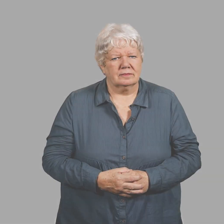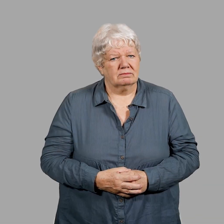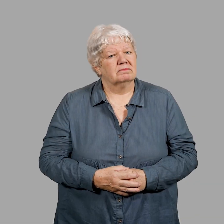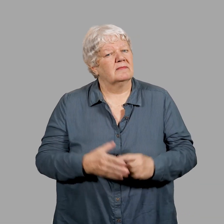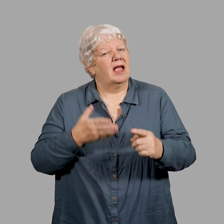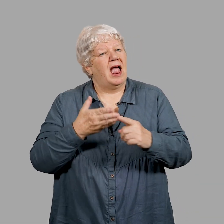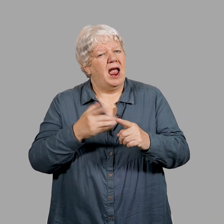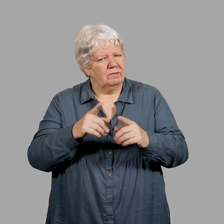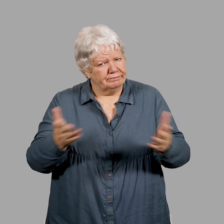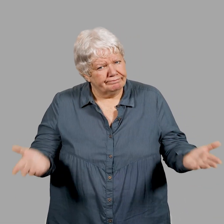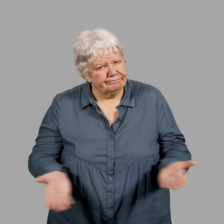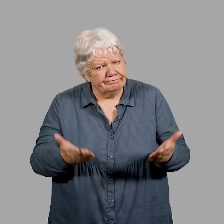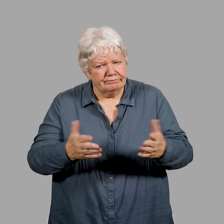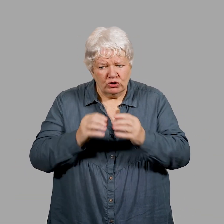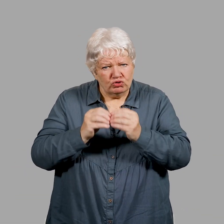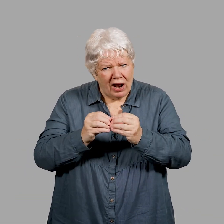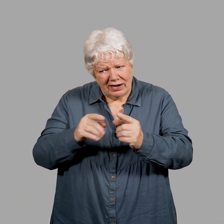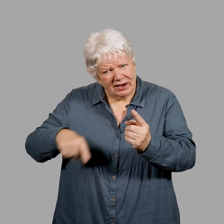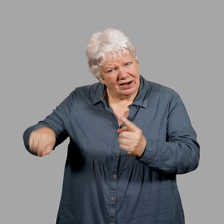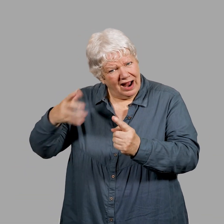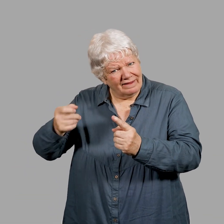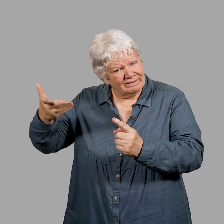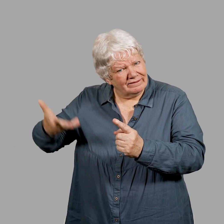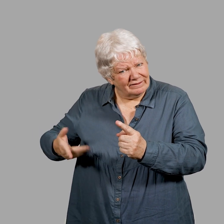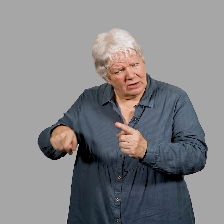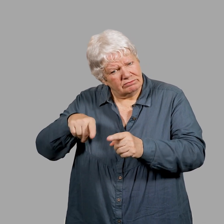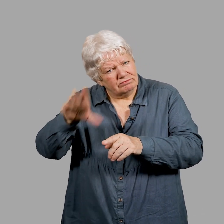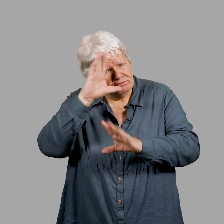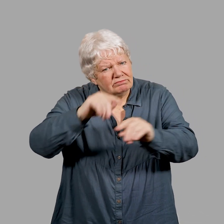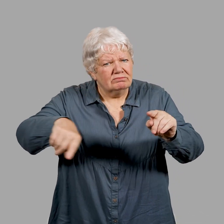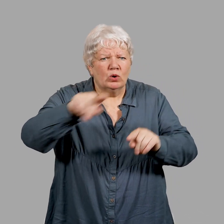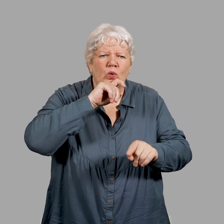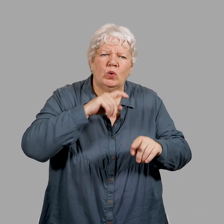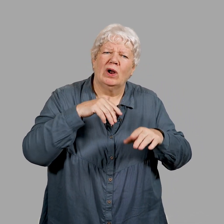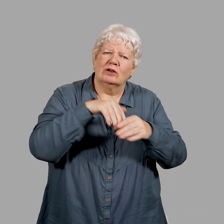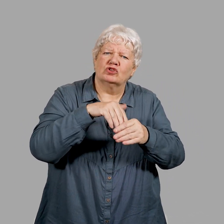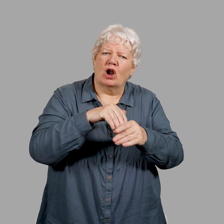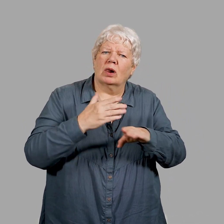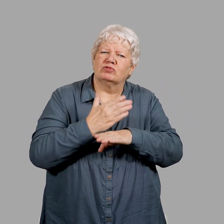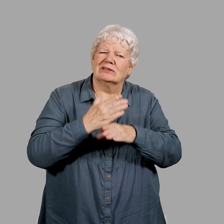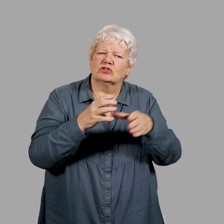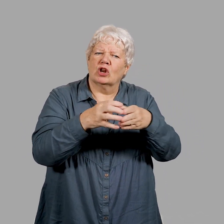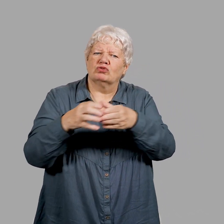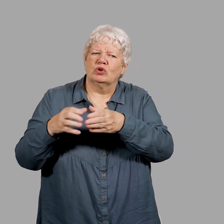Objective: Promote training providers via internal practitioner groups.